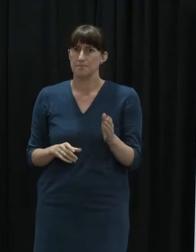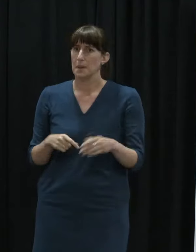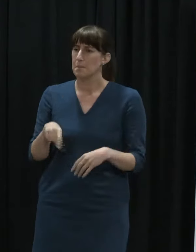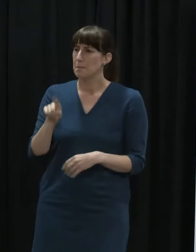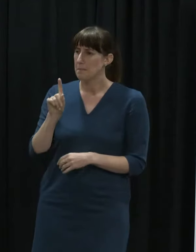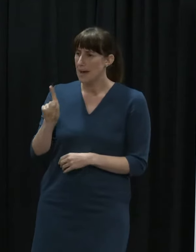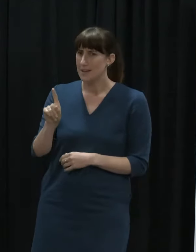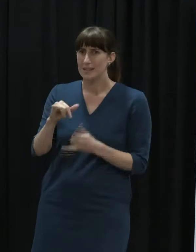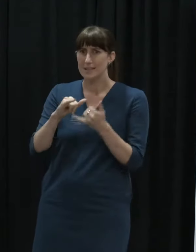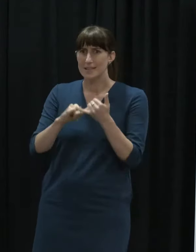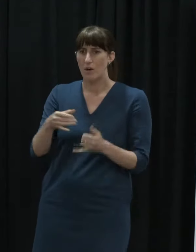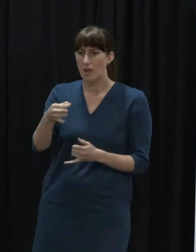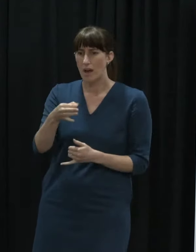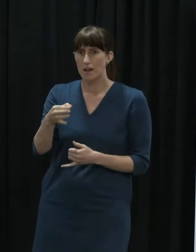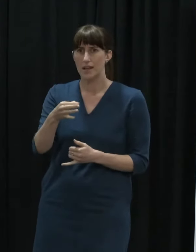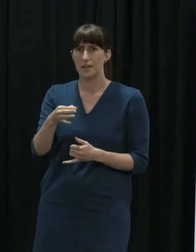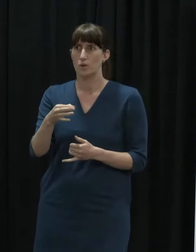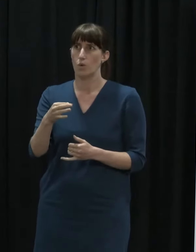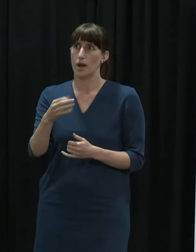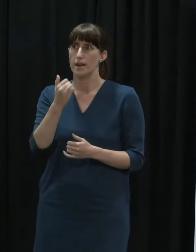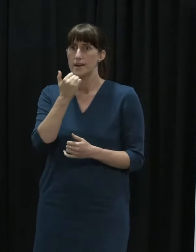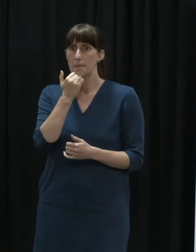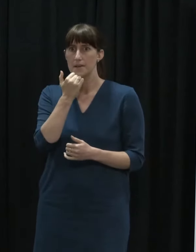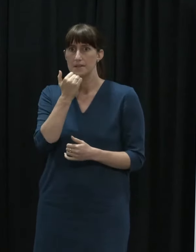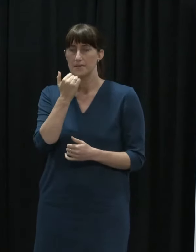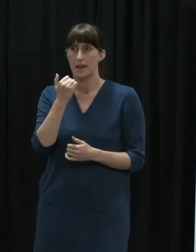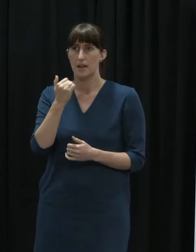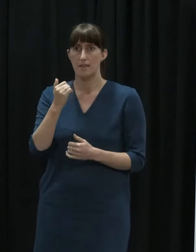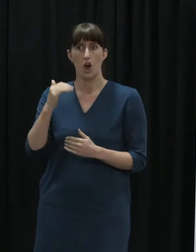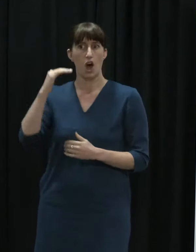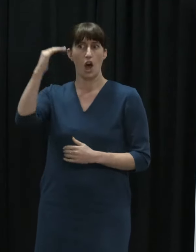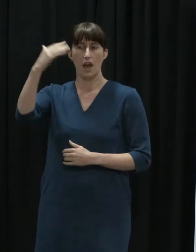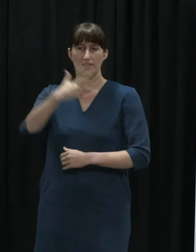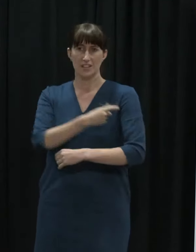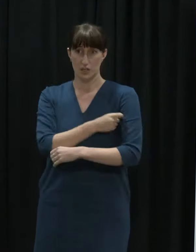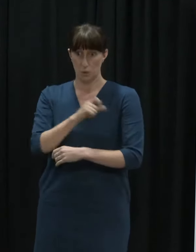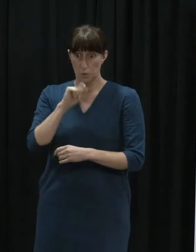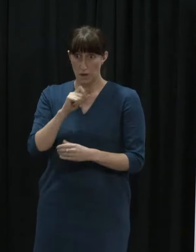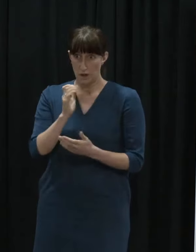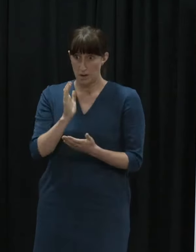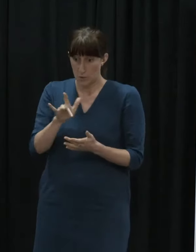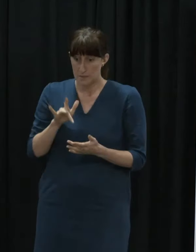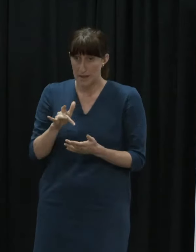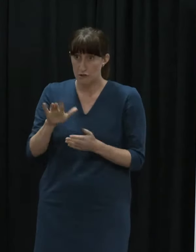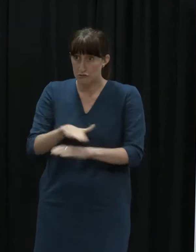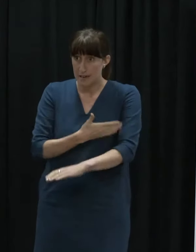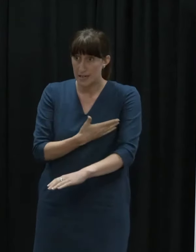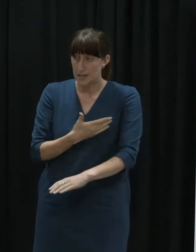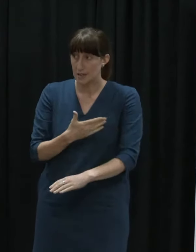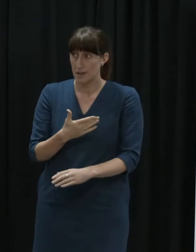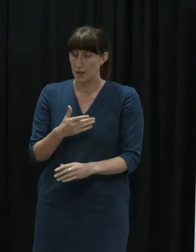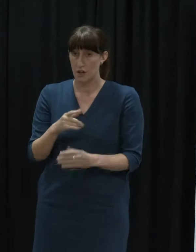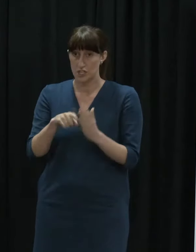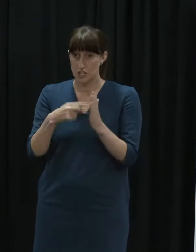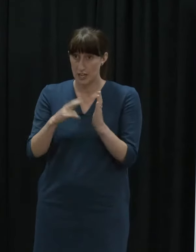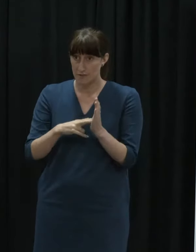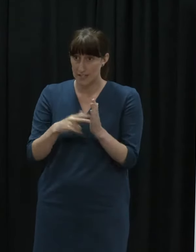capability to operate for capacity with vaccine passes, so there is an option where people in Orange can be fully operating and open with as many people as their facility is able to contain as long as they are using passes.